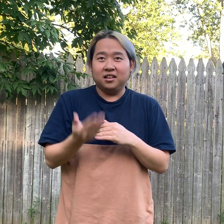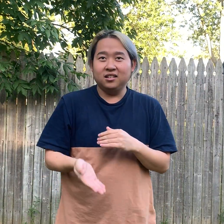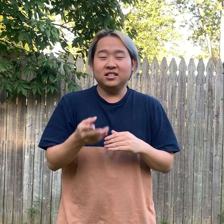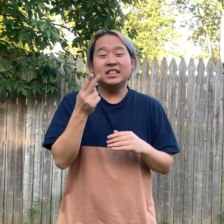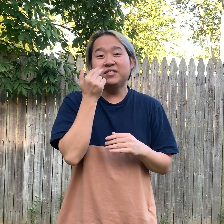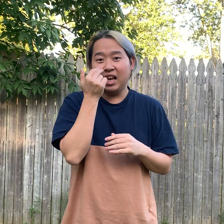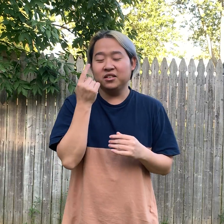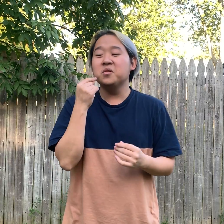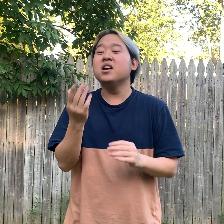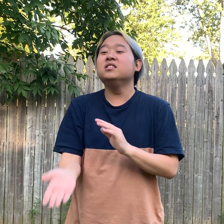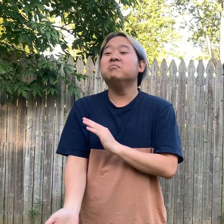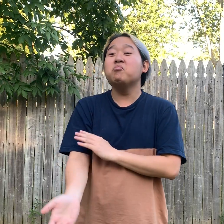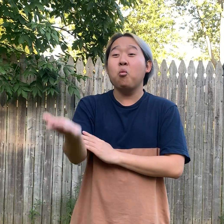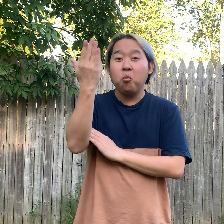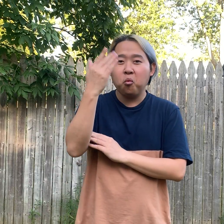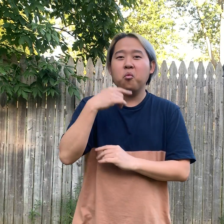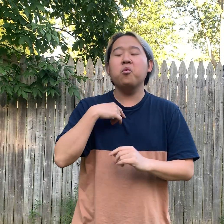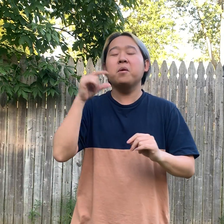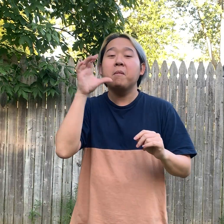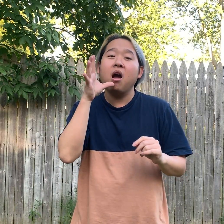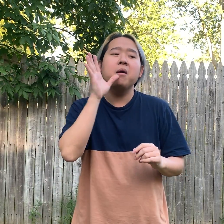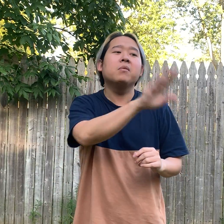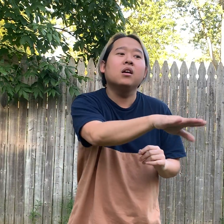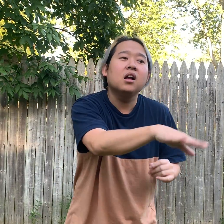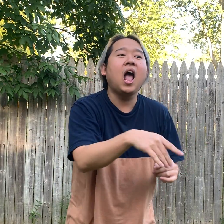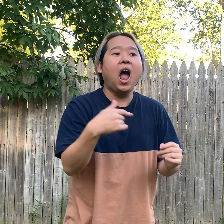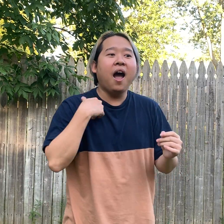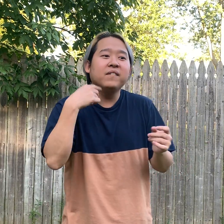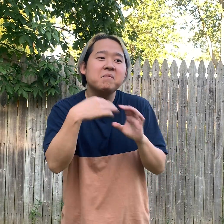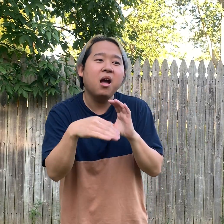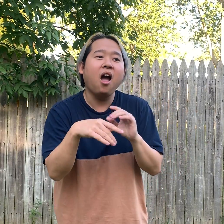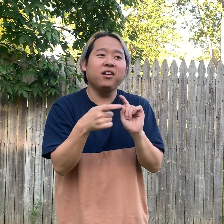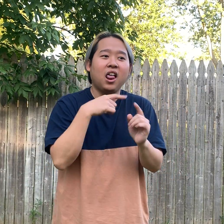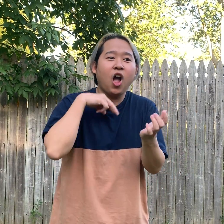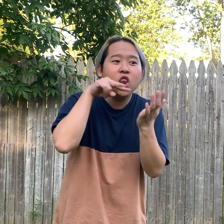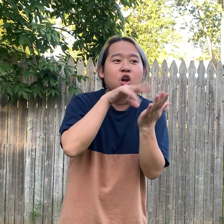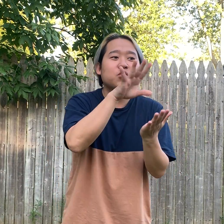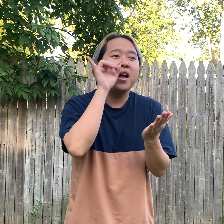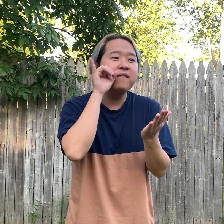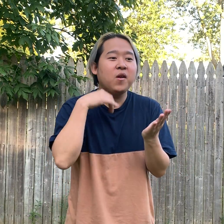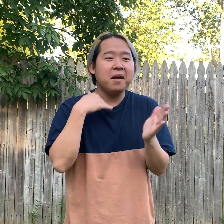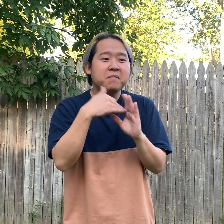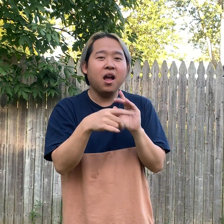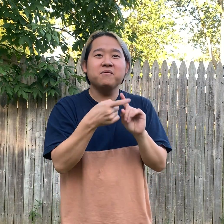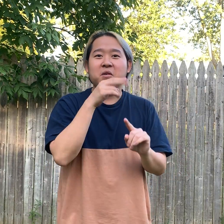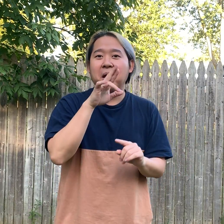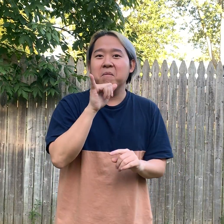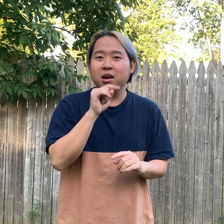my mom woke me up one morning telling me I had an unread email on my iPhone from the RIT admissions office.